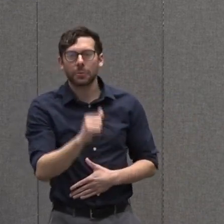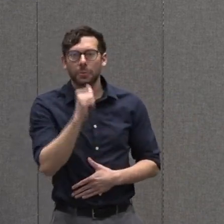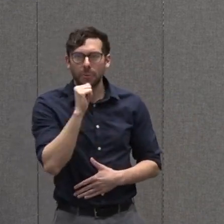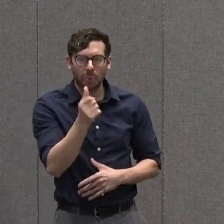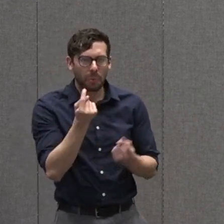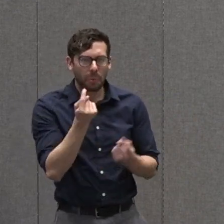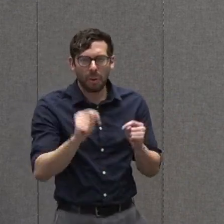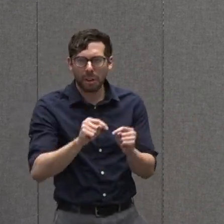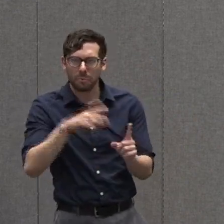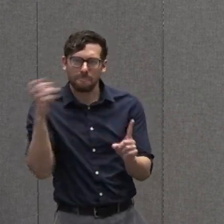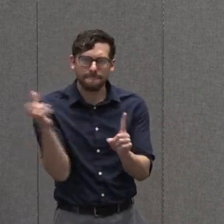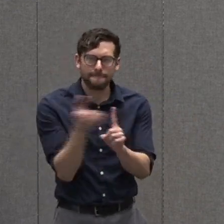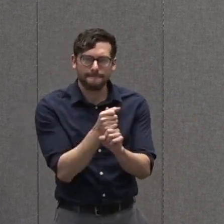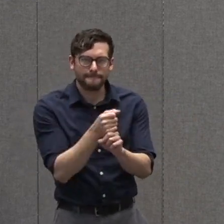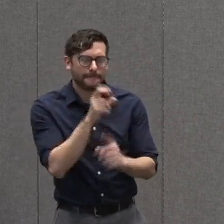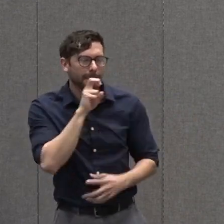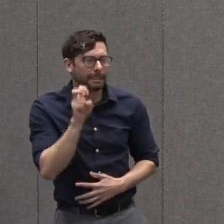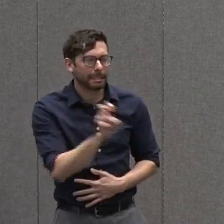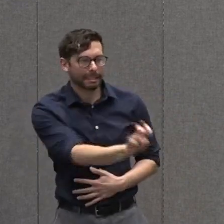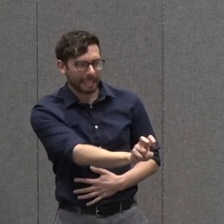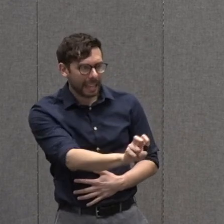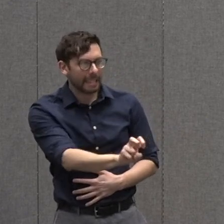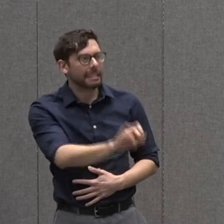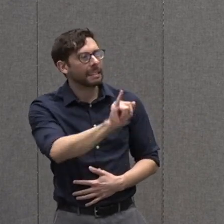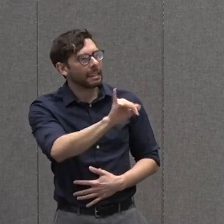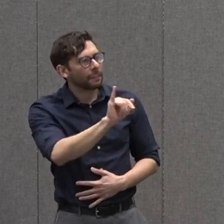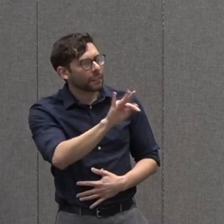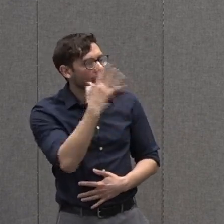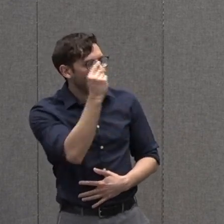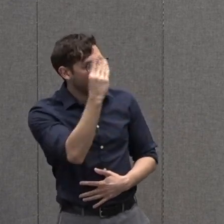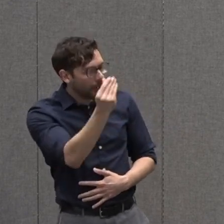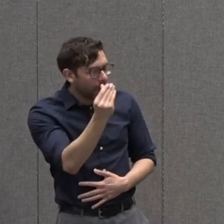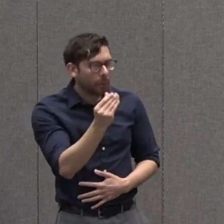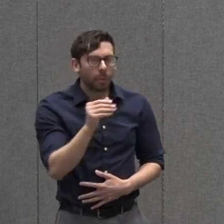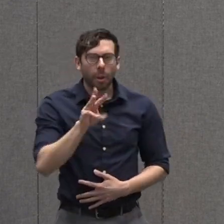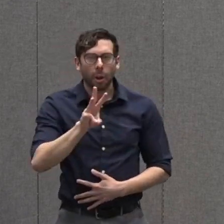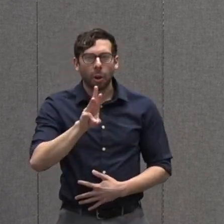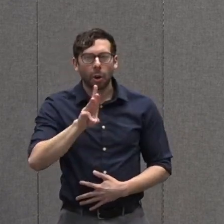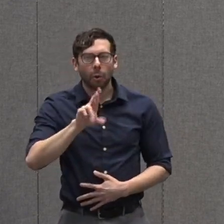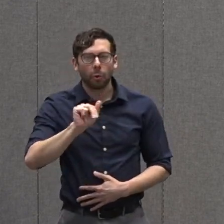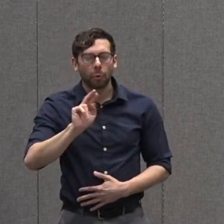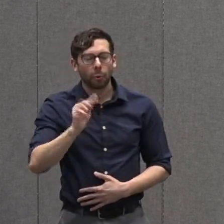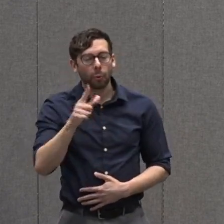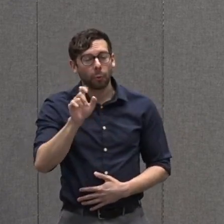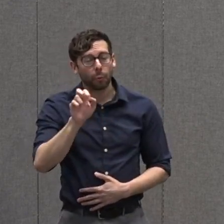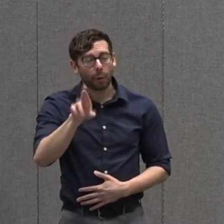and Wrangler Bob is a professional snake wrangler. He does this for a living,